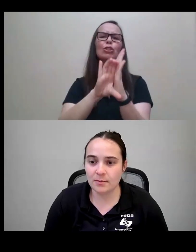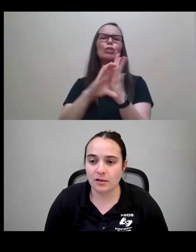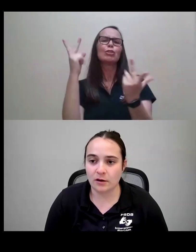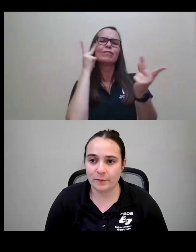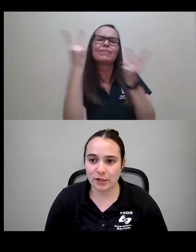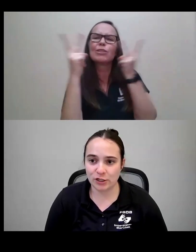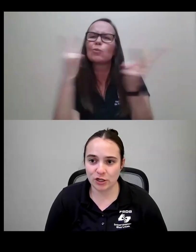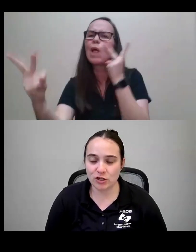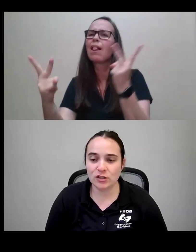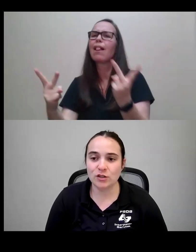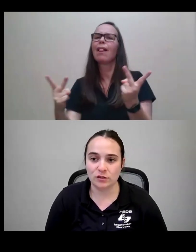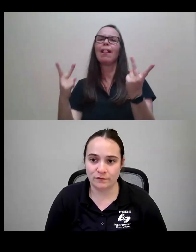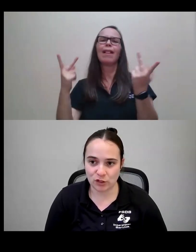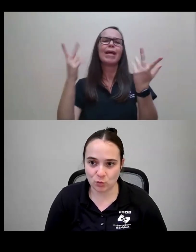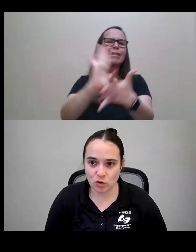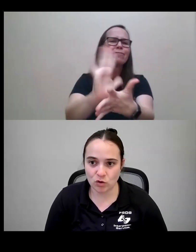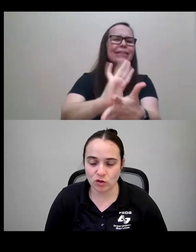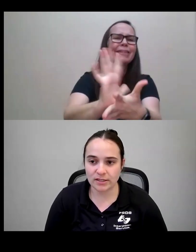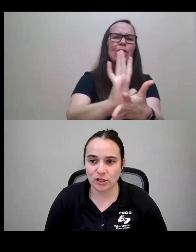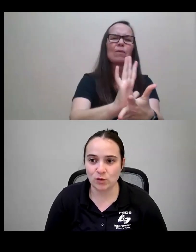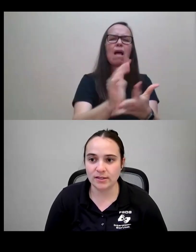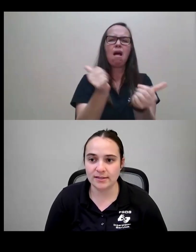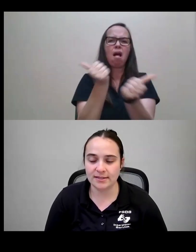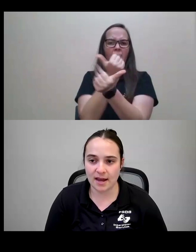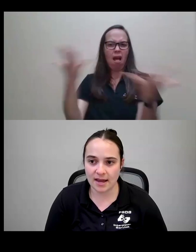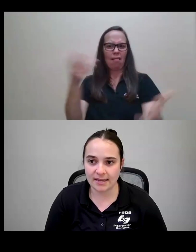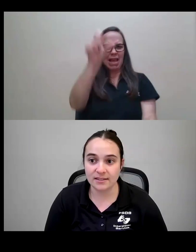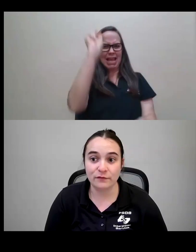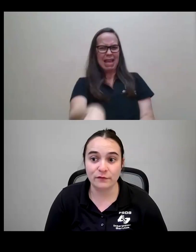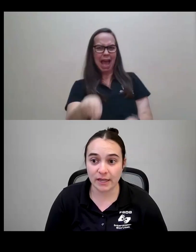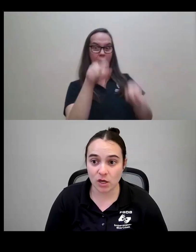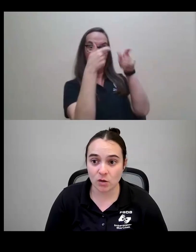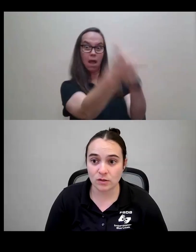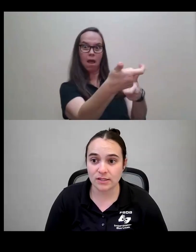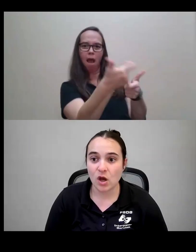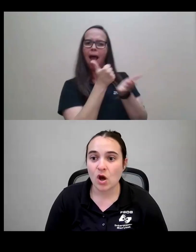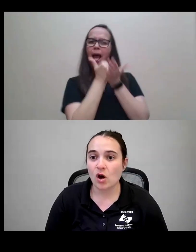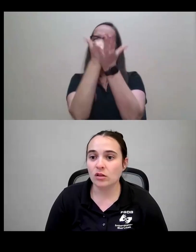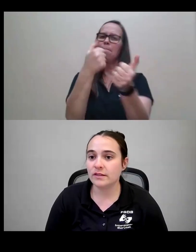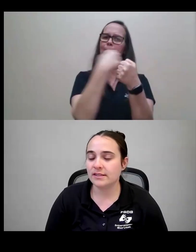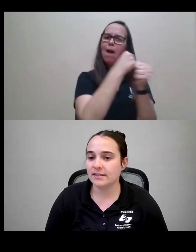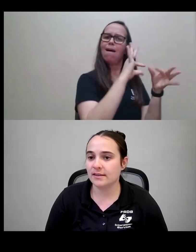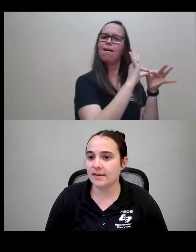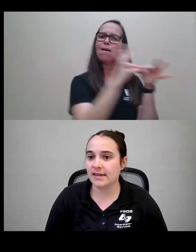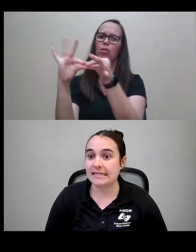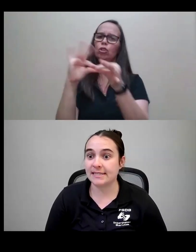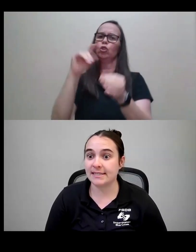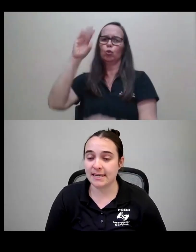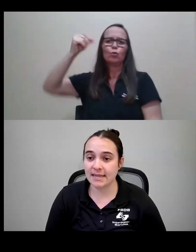them a lot of pictures, those visuals, using the signs, videos, all of these things that they can